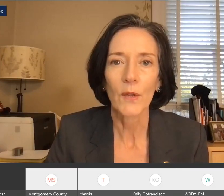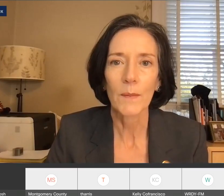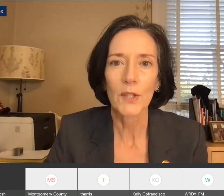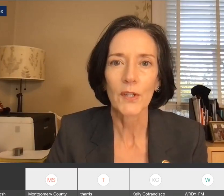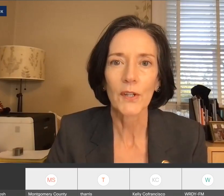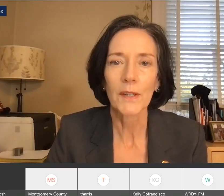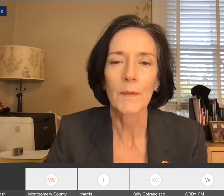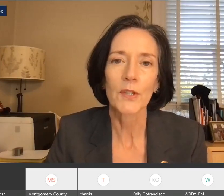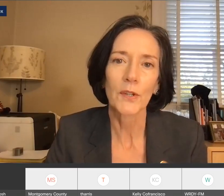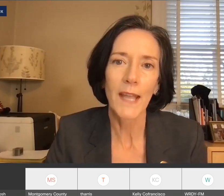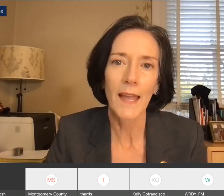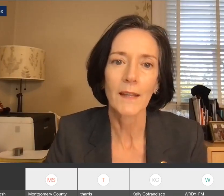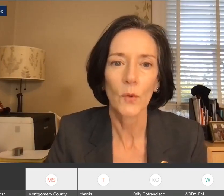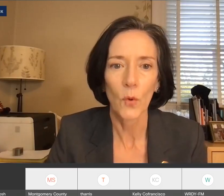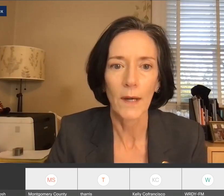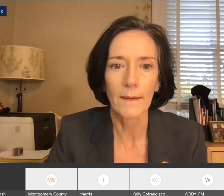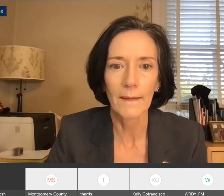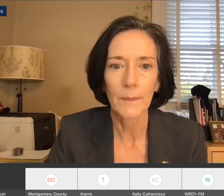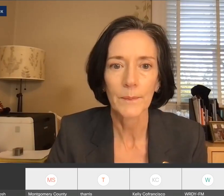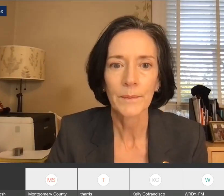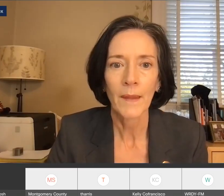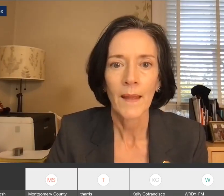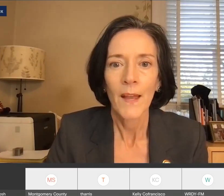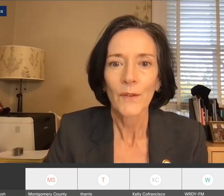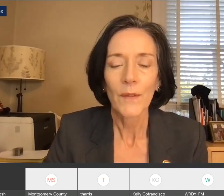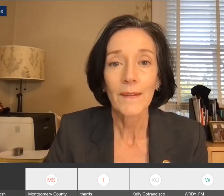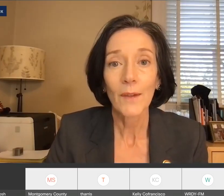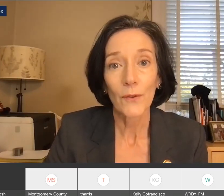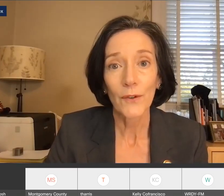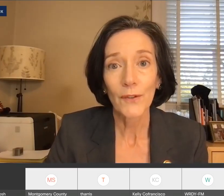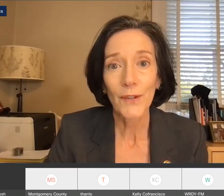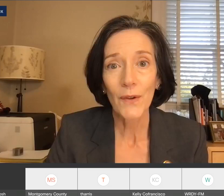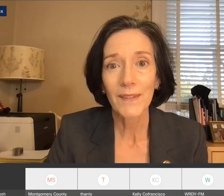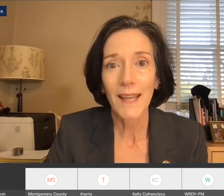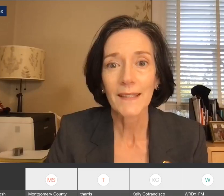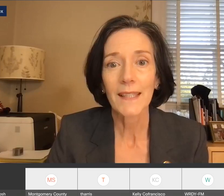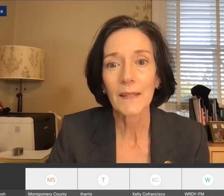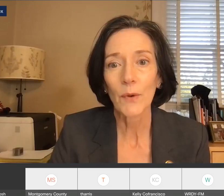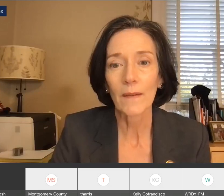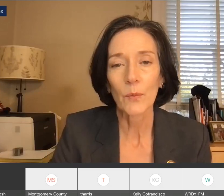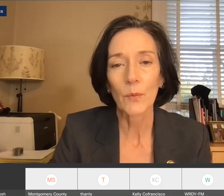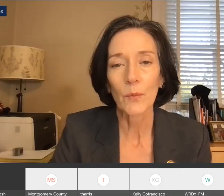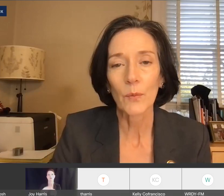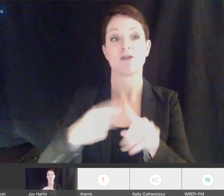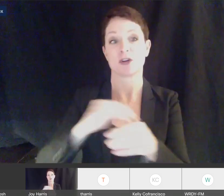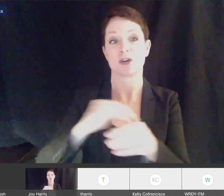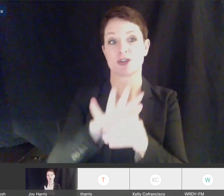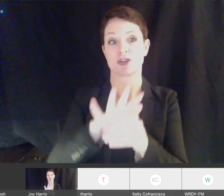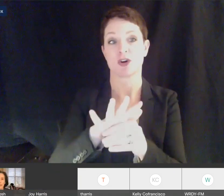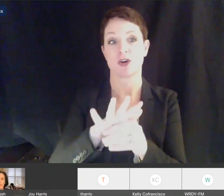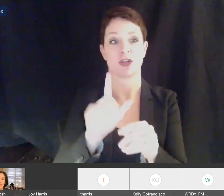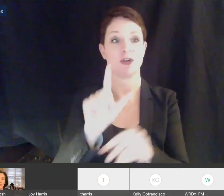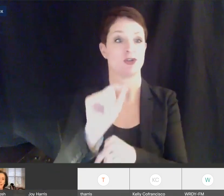commissioner, Commissioner Ken Lawrence. So this is our first COVID-19 press briefing for 2021